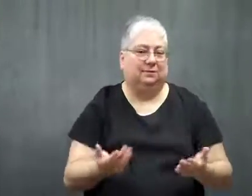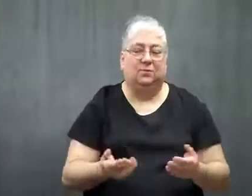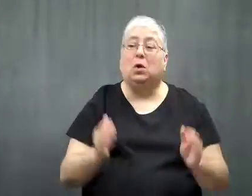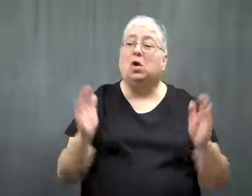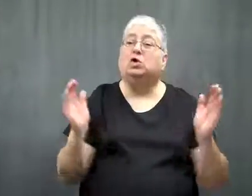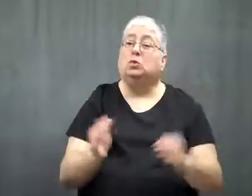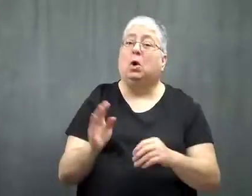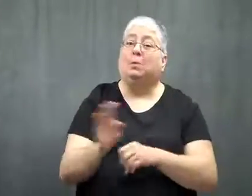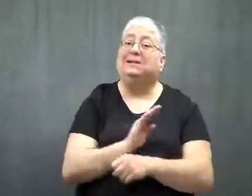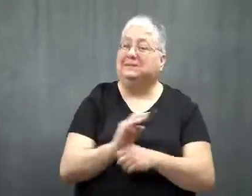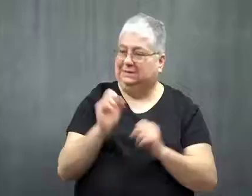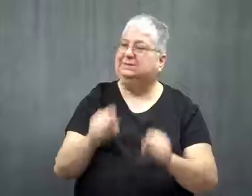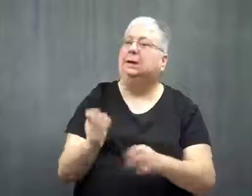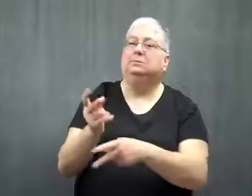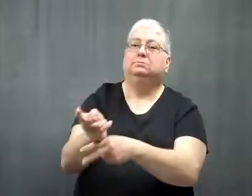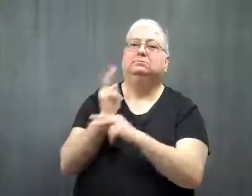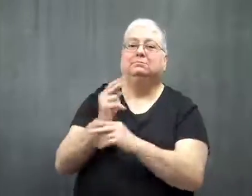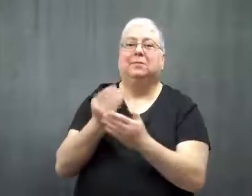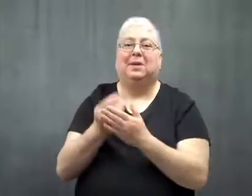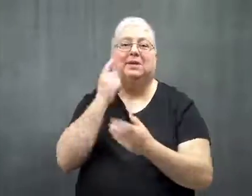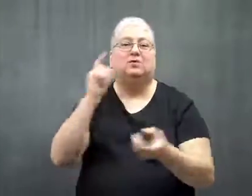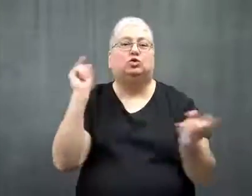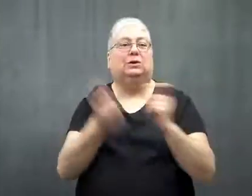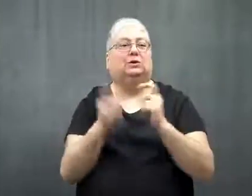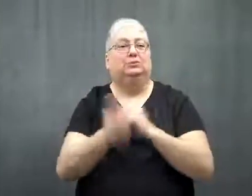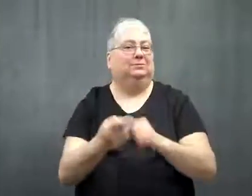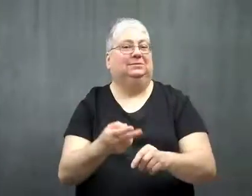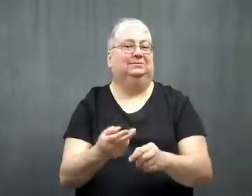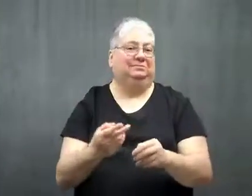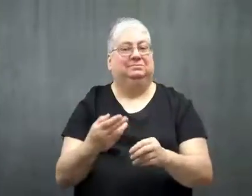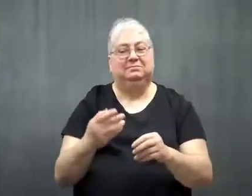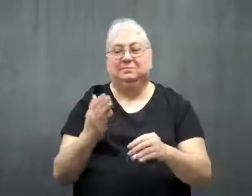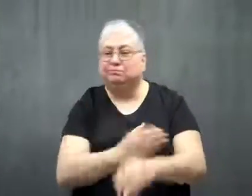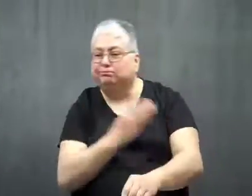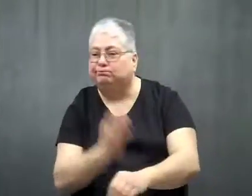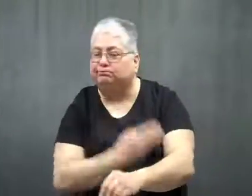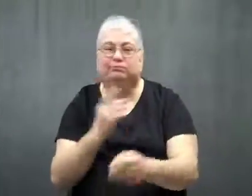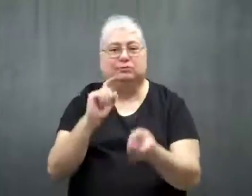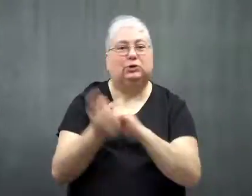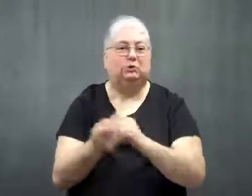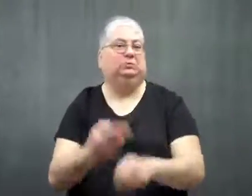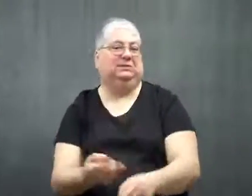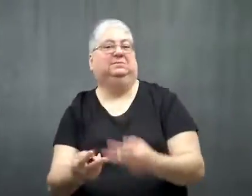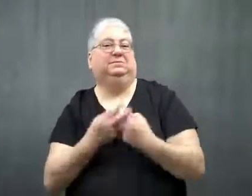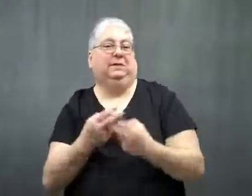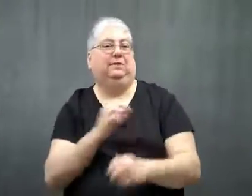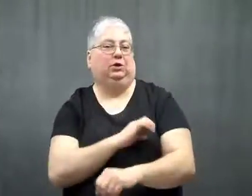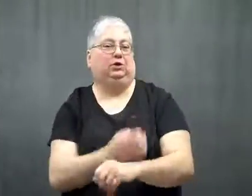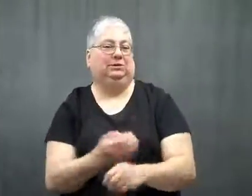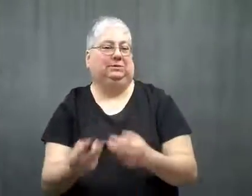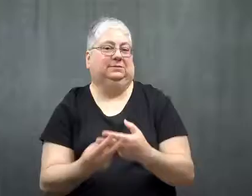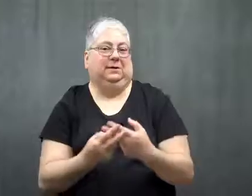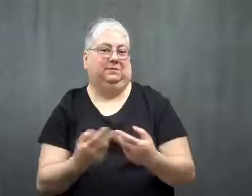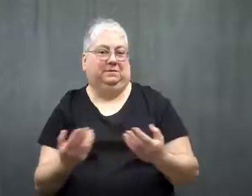Small businesses can get loans for energy conservation upgrades.